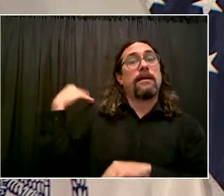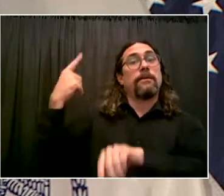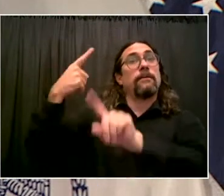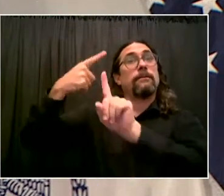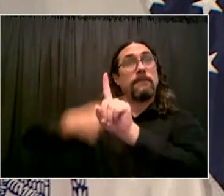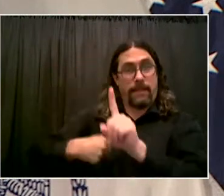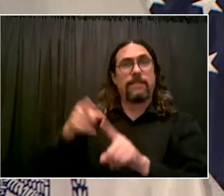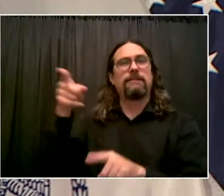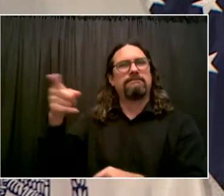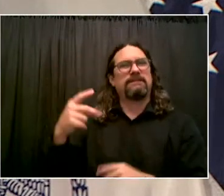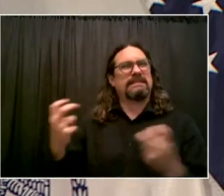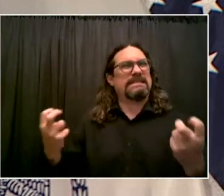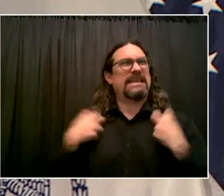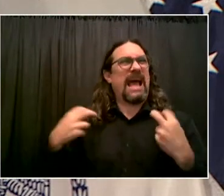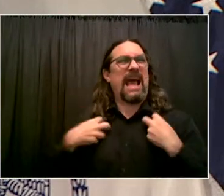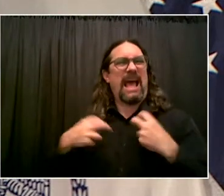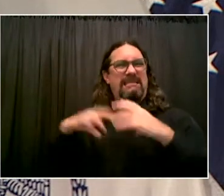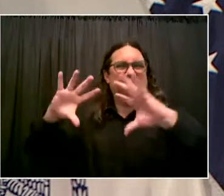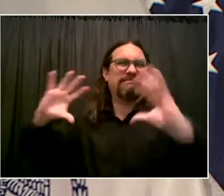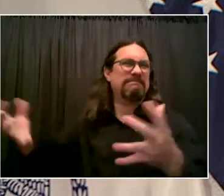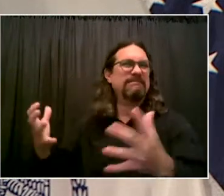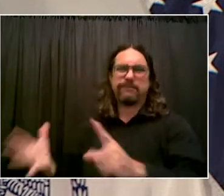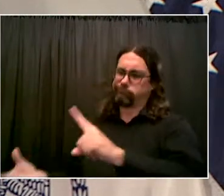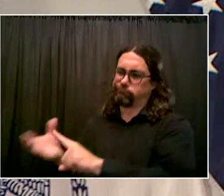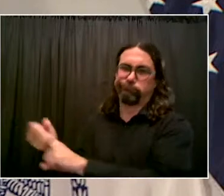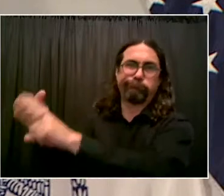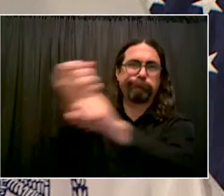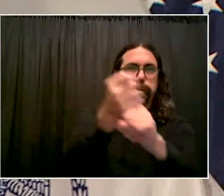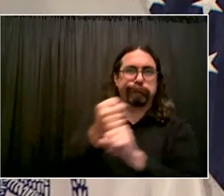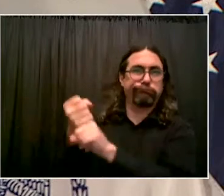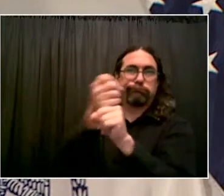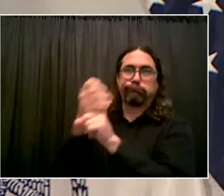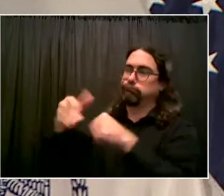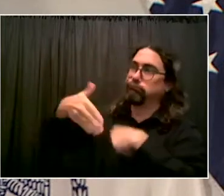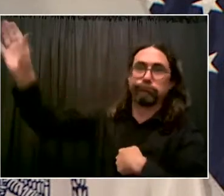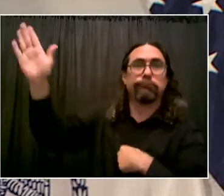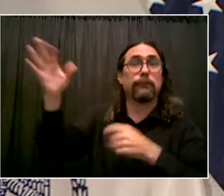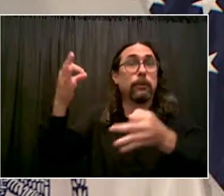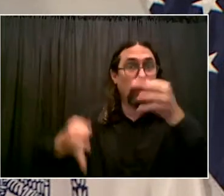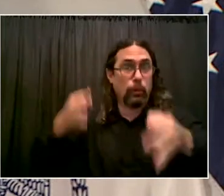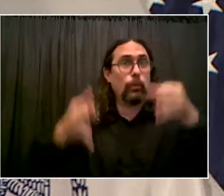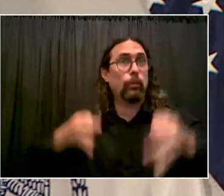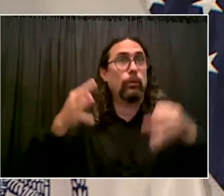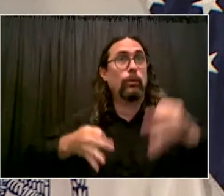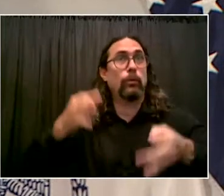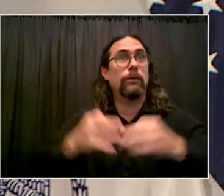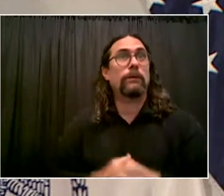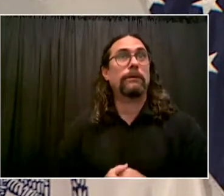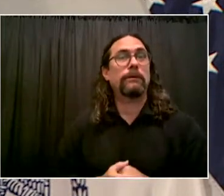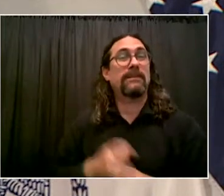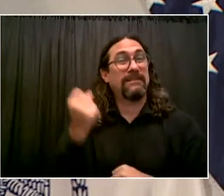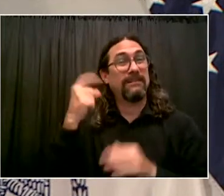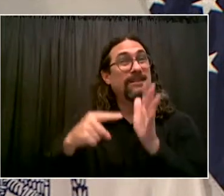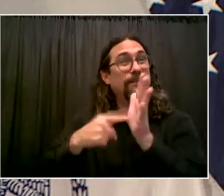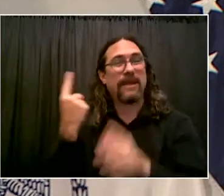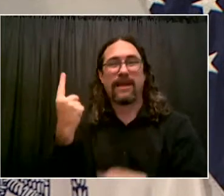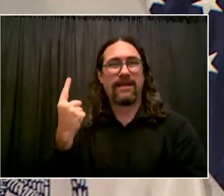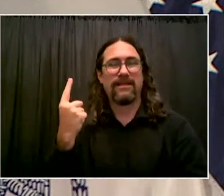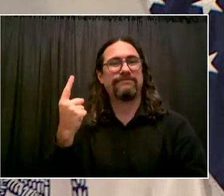GOING TO SEE MO AREND MORE, DEREK, COURSE COMING BACK BUT WE NEED THEM TO COME BACK MORE